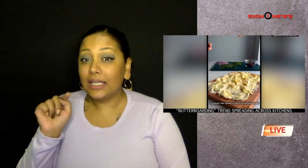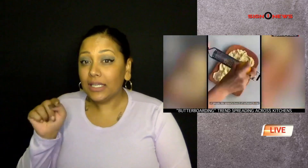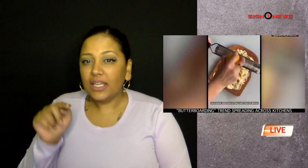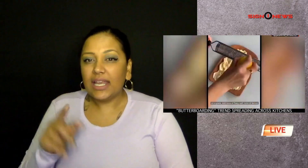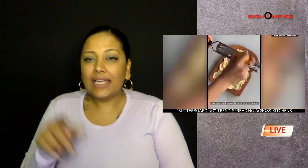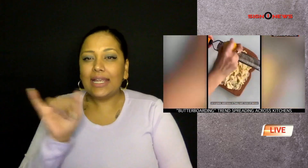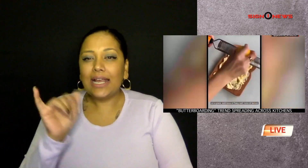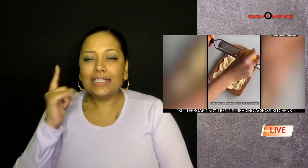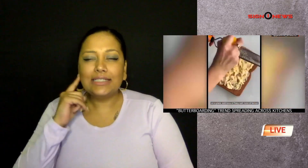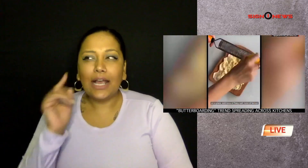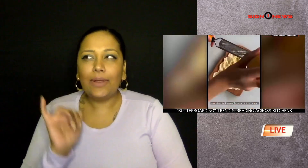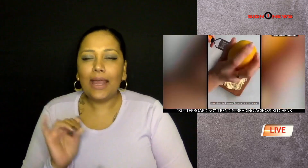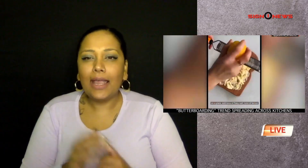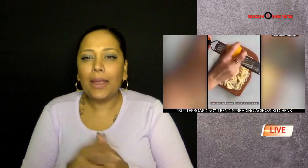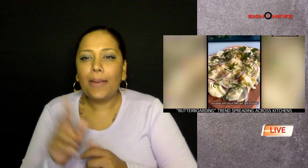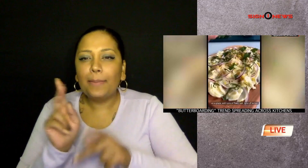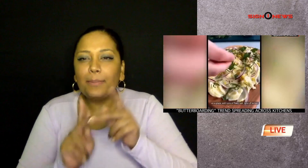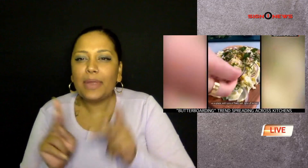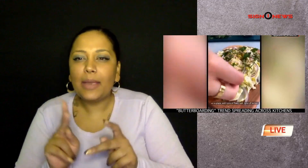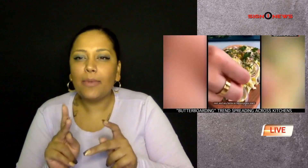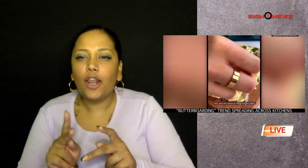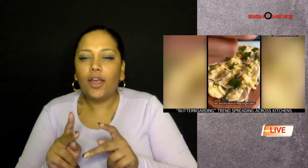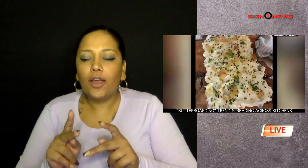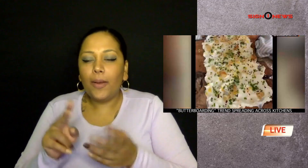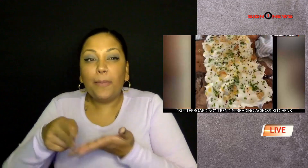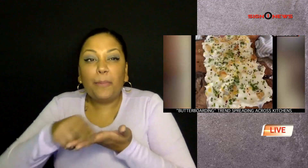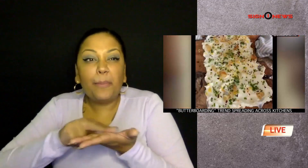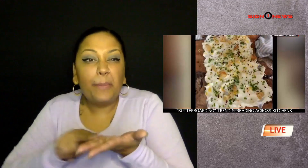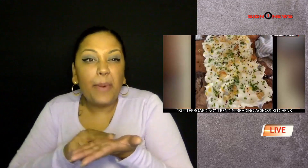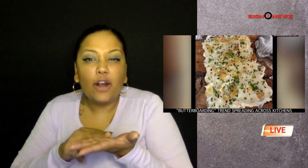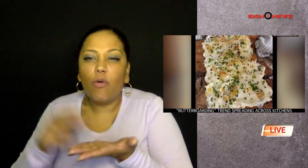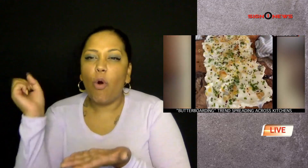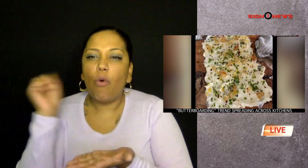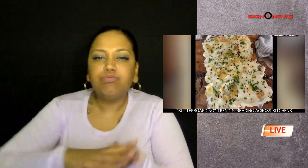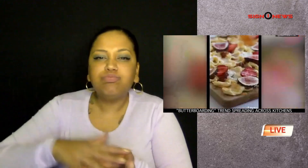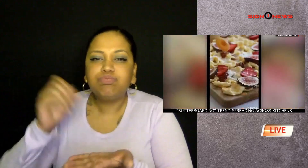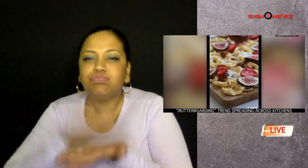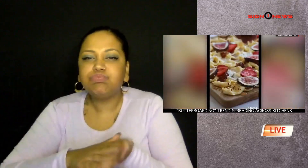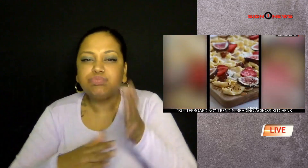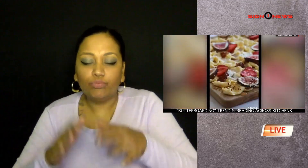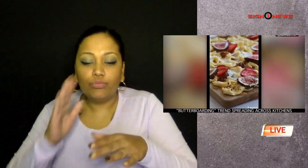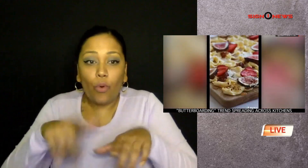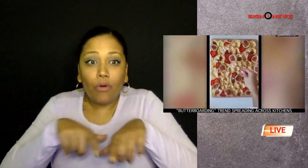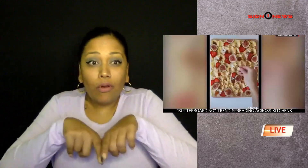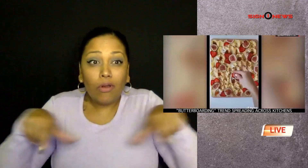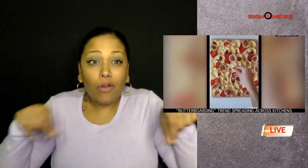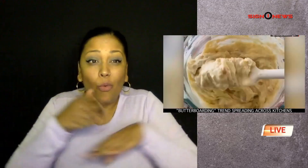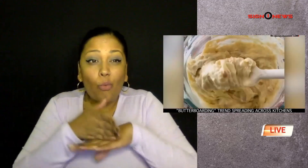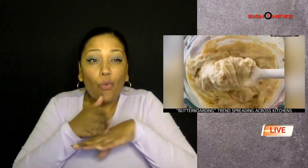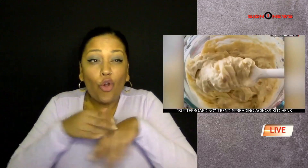Butterboarding is just like it sounds people are slathering a bunch of butter on a cutting board.